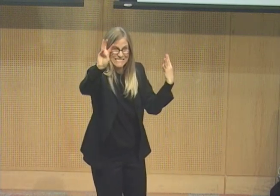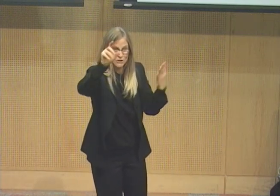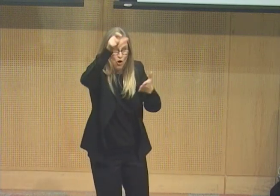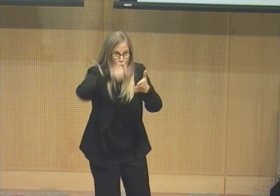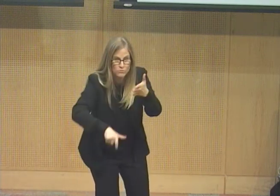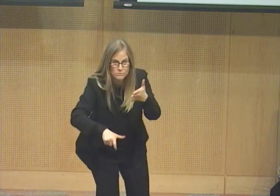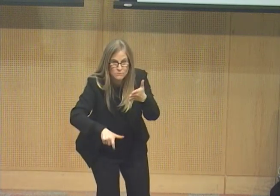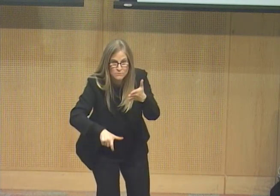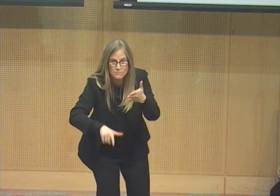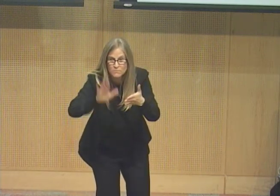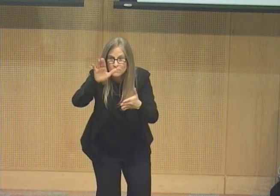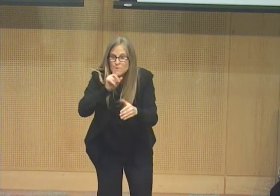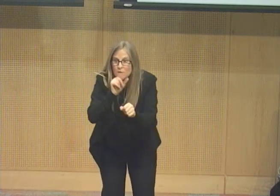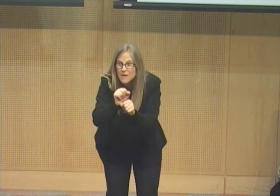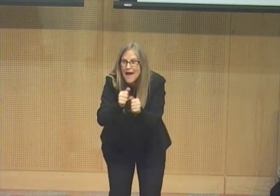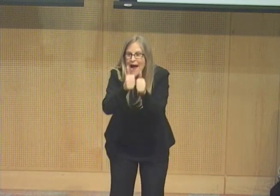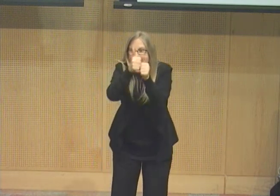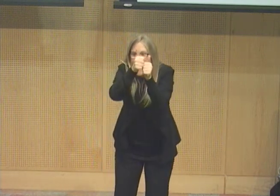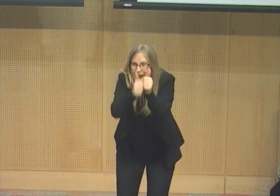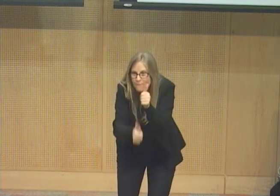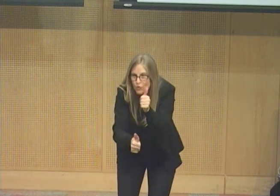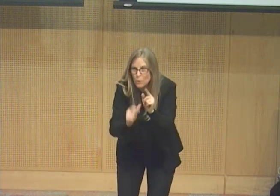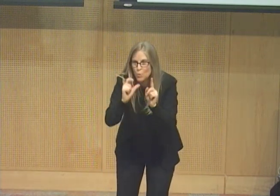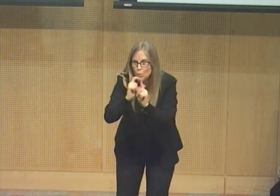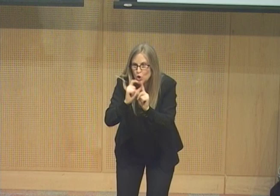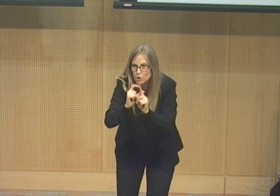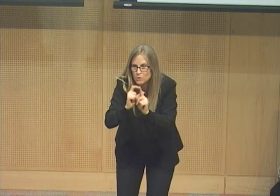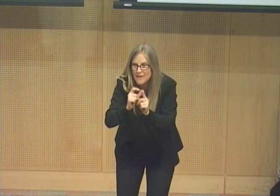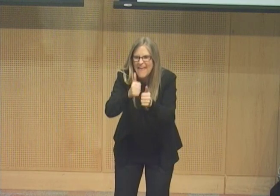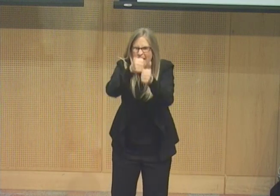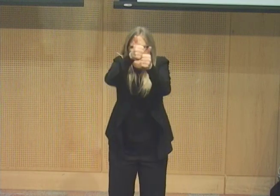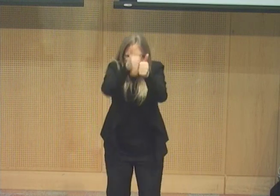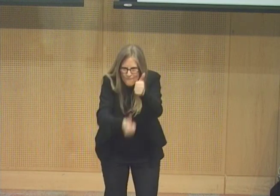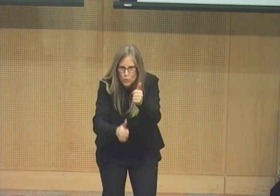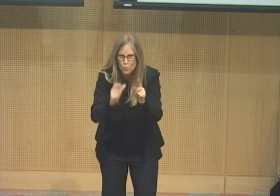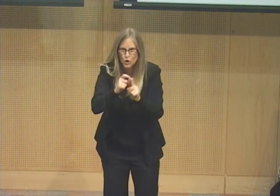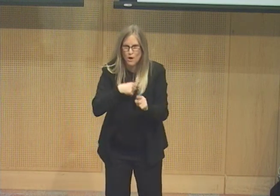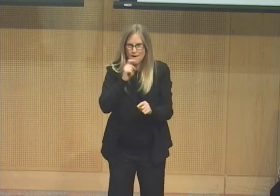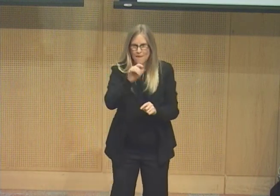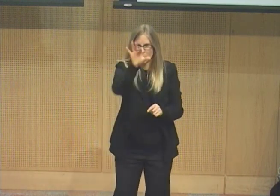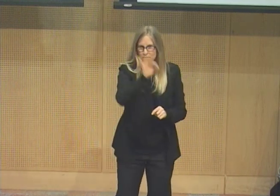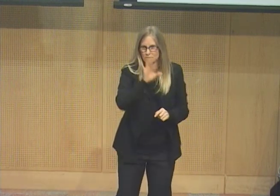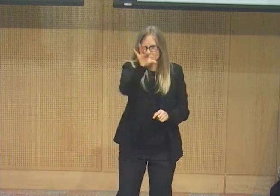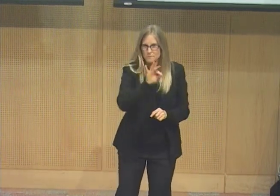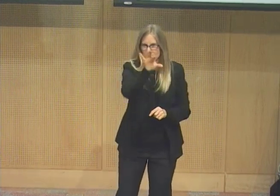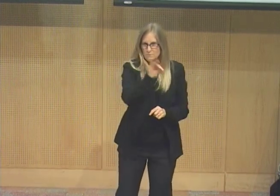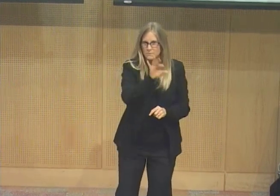Remember, I had 86 articles to begin with, and I had to analyze every word.